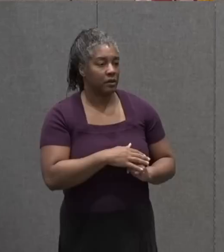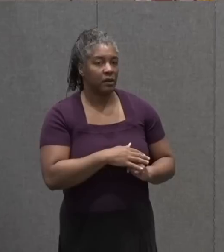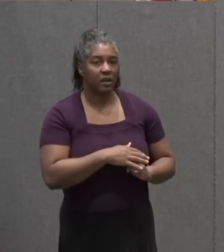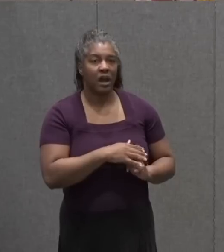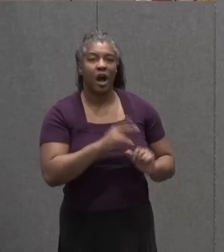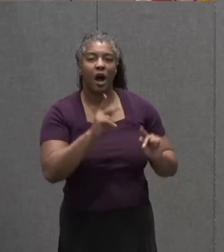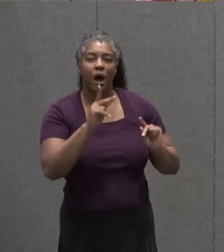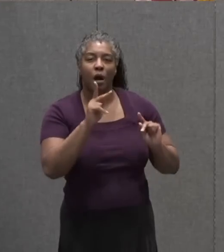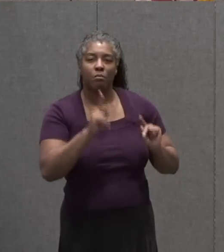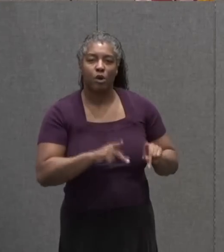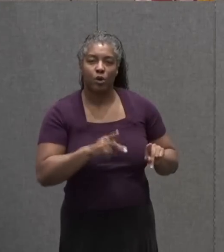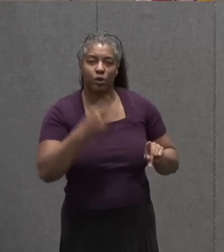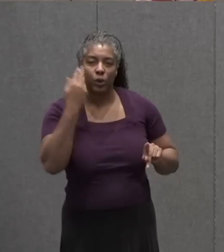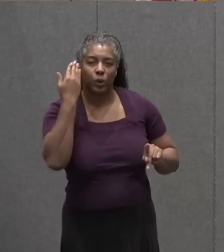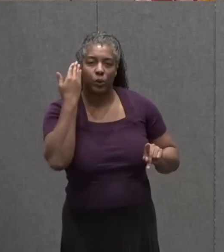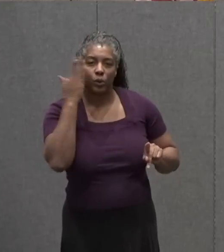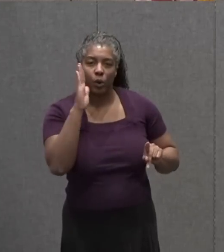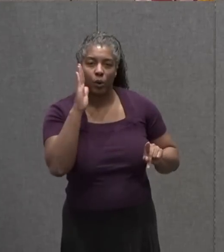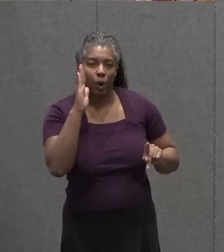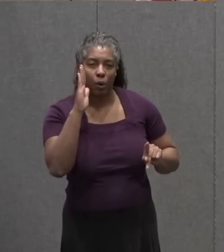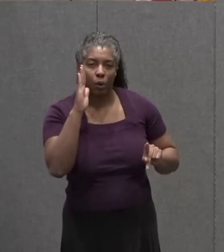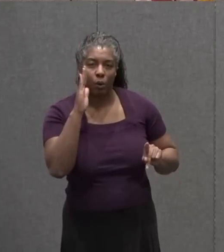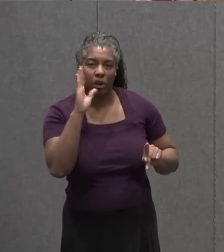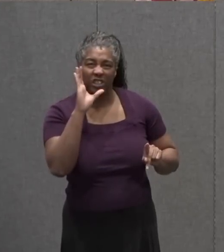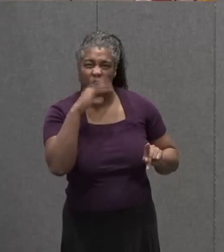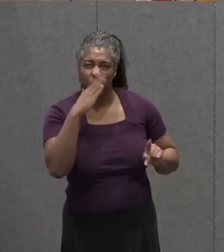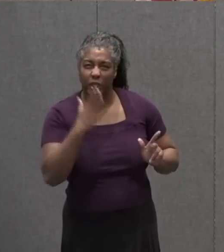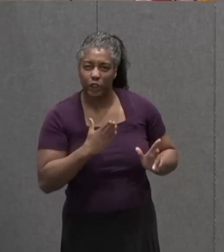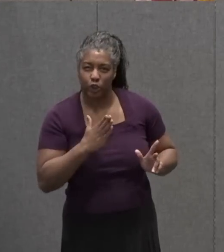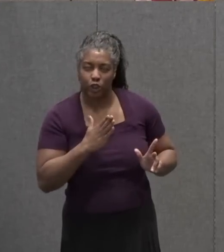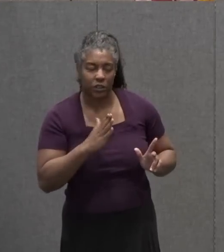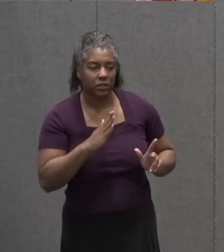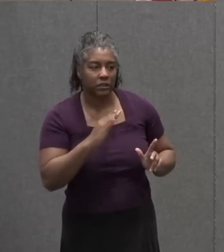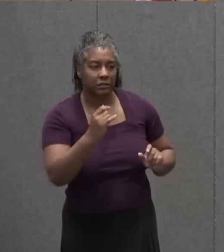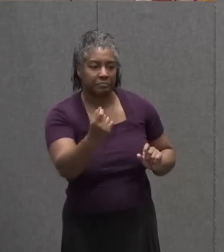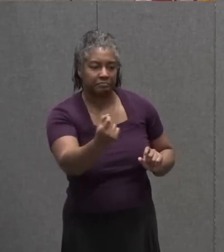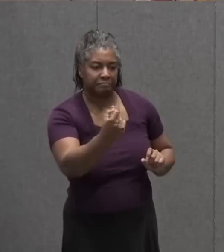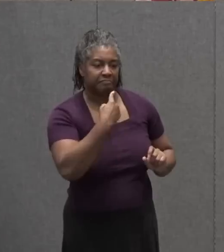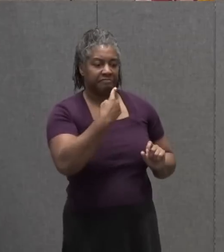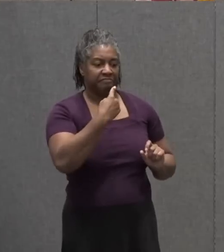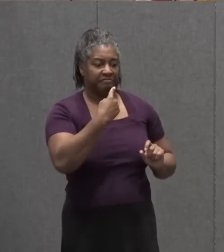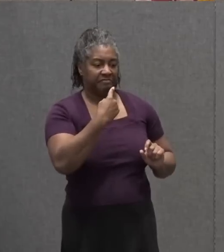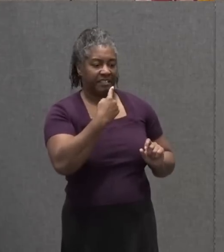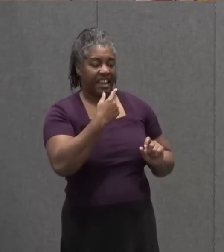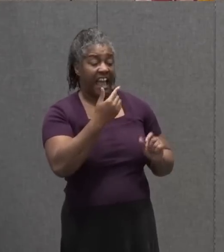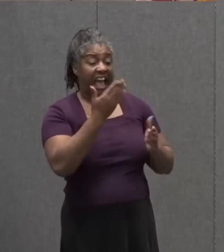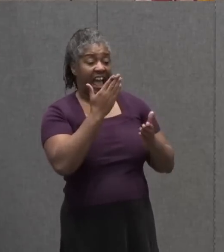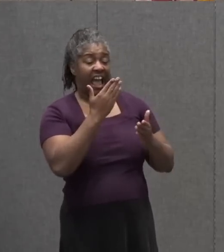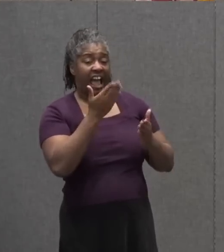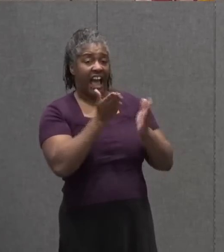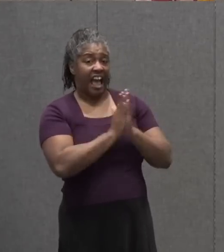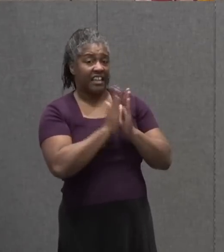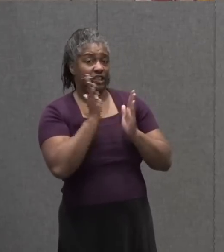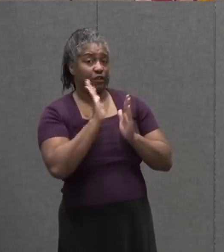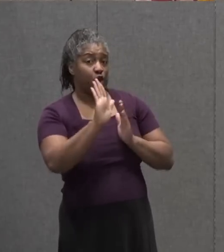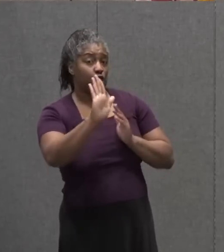asking for your name and age. What should you do? Stop and tell a grown up.